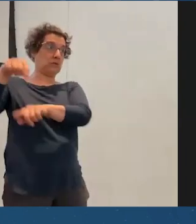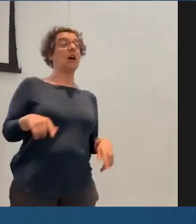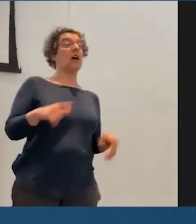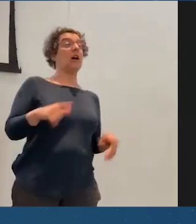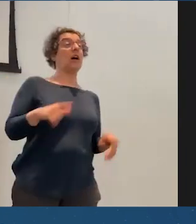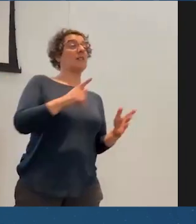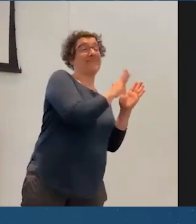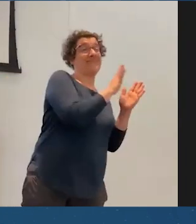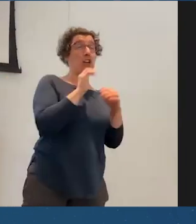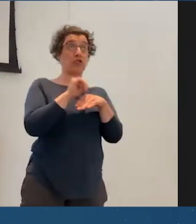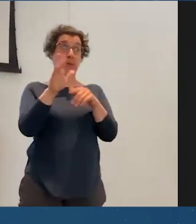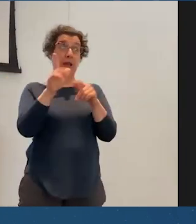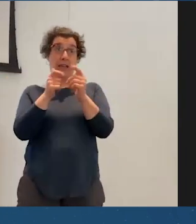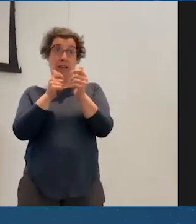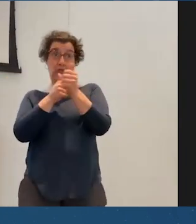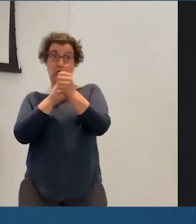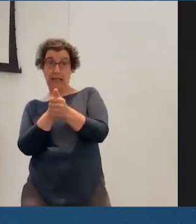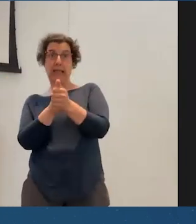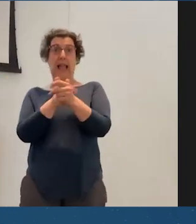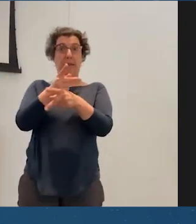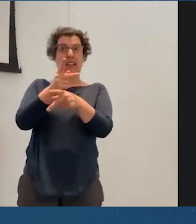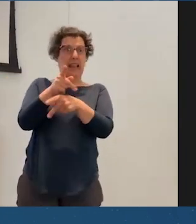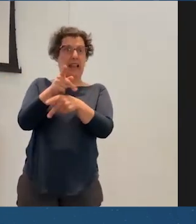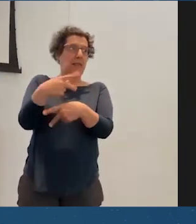and then tracking and maintaining the product.